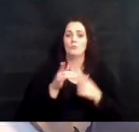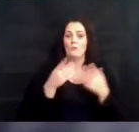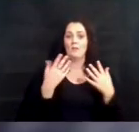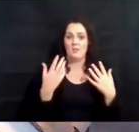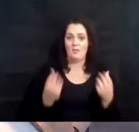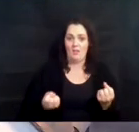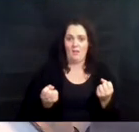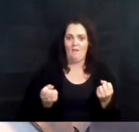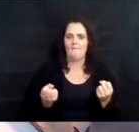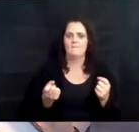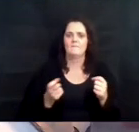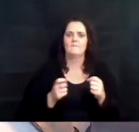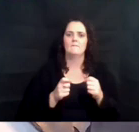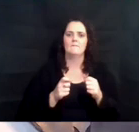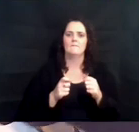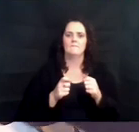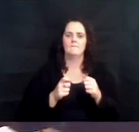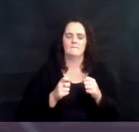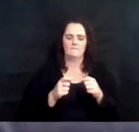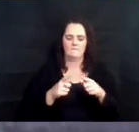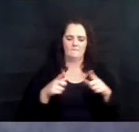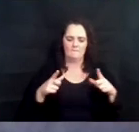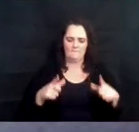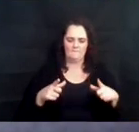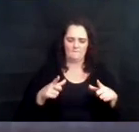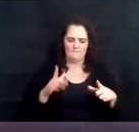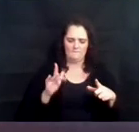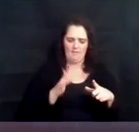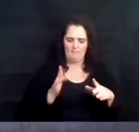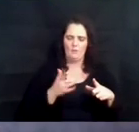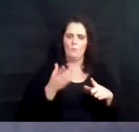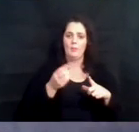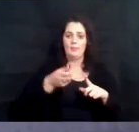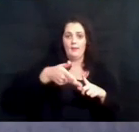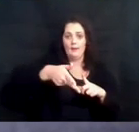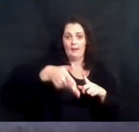tablet in such a position that the camera is pointing down and it's